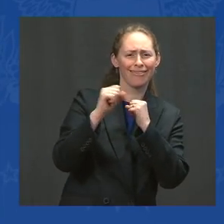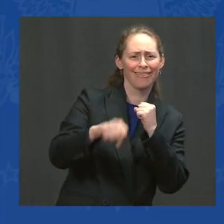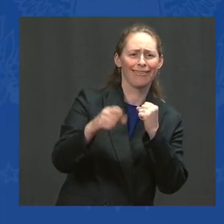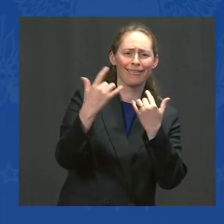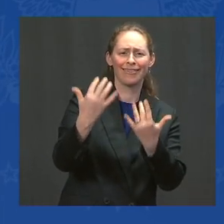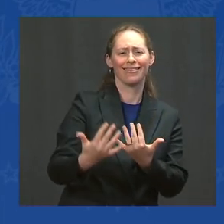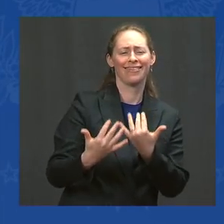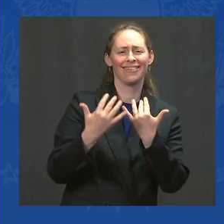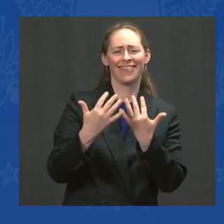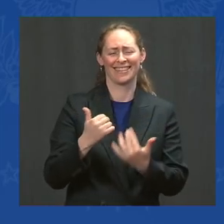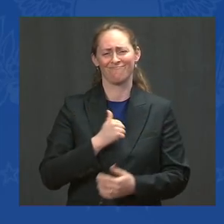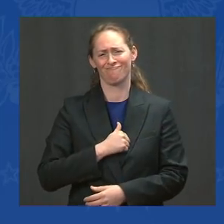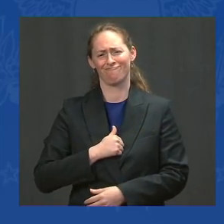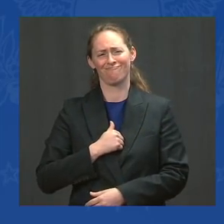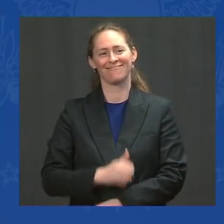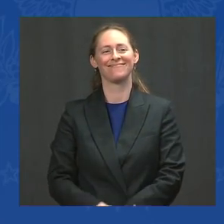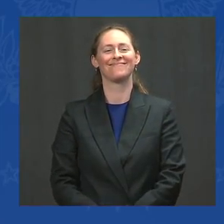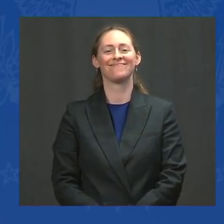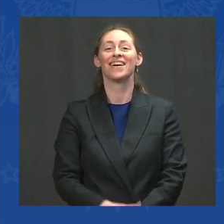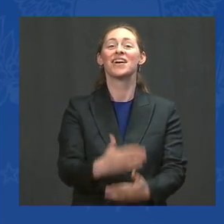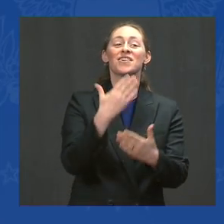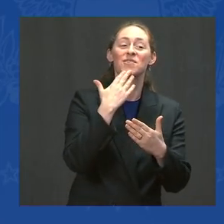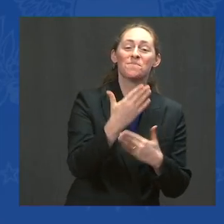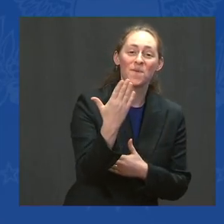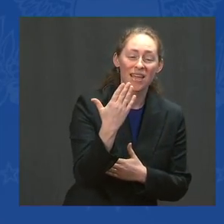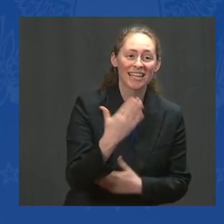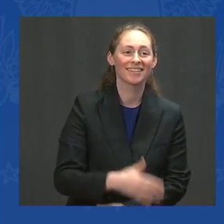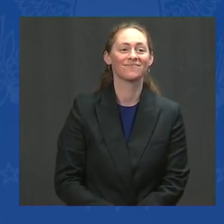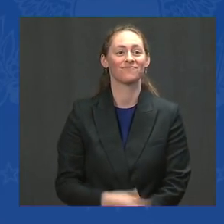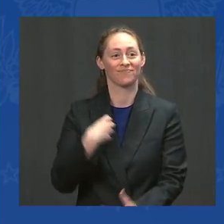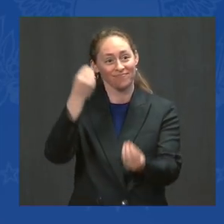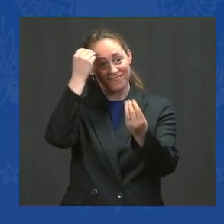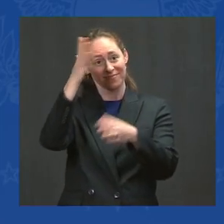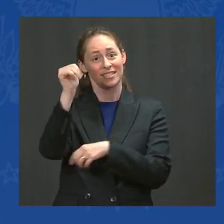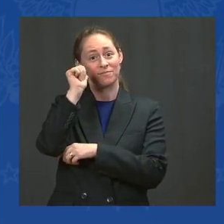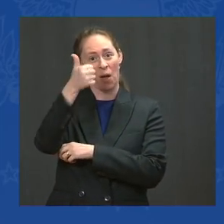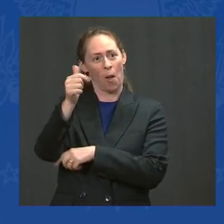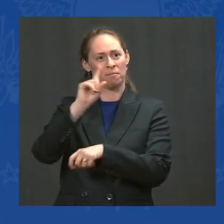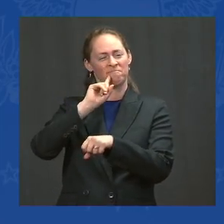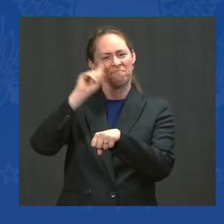The President: Well, good morning. Tomorrow marks exactly six months since my administration began.